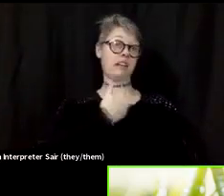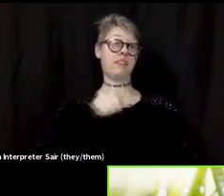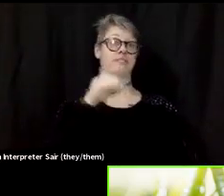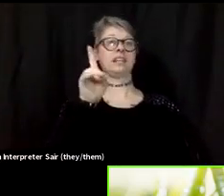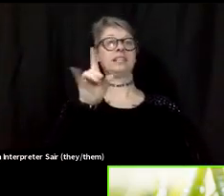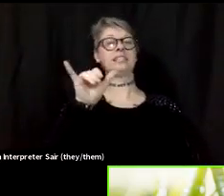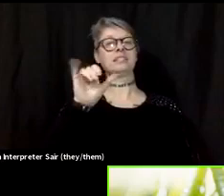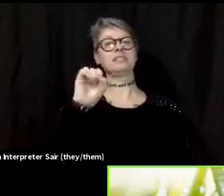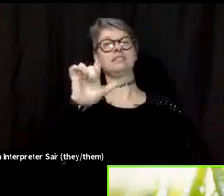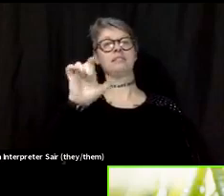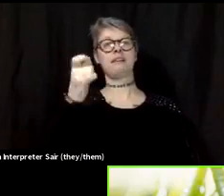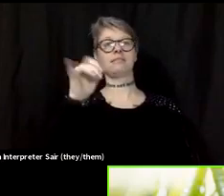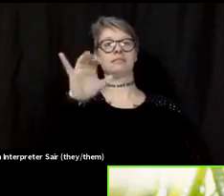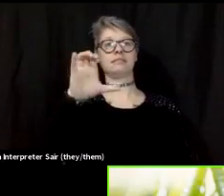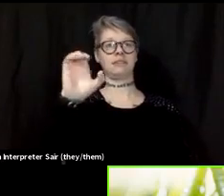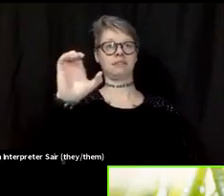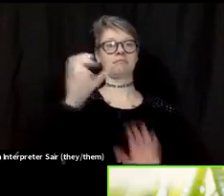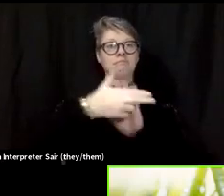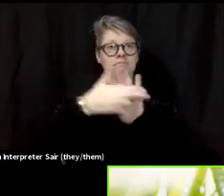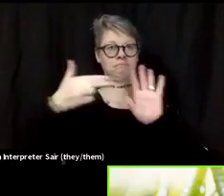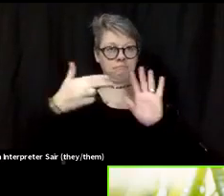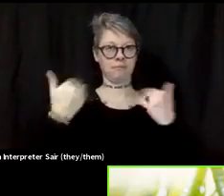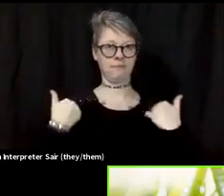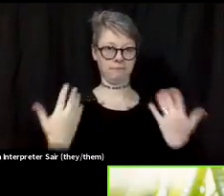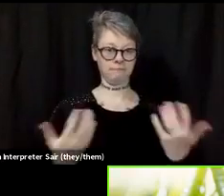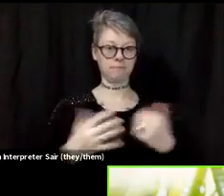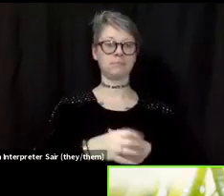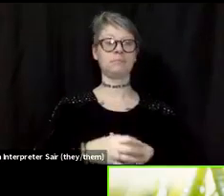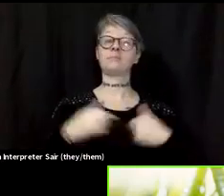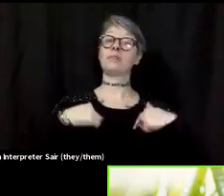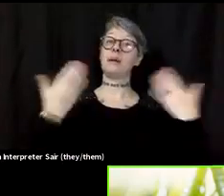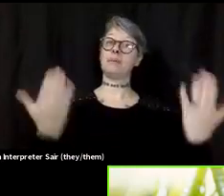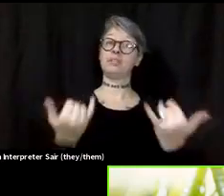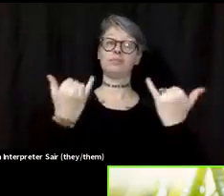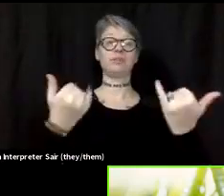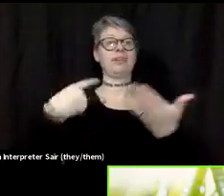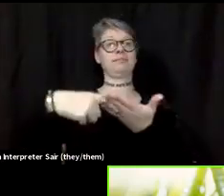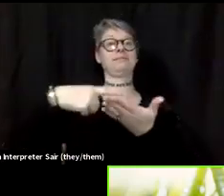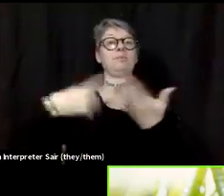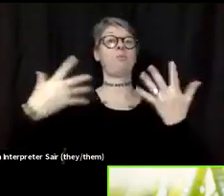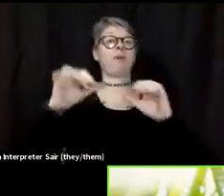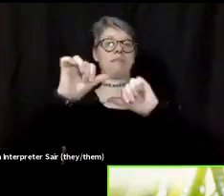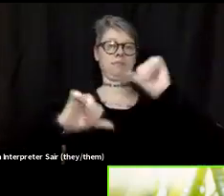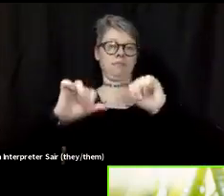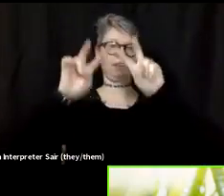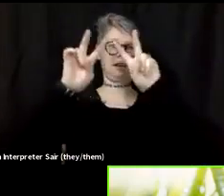And I am dyslexic. I'm here today, obviously I'm here today, obviously, to